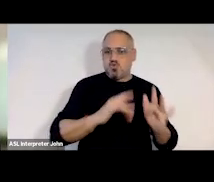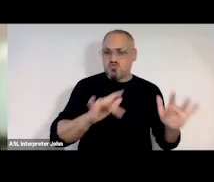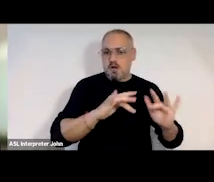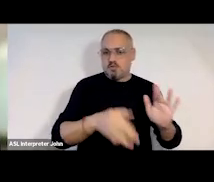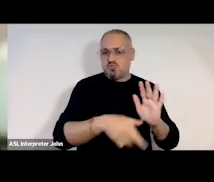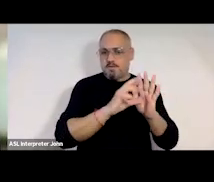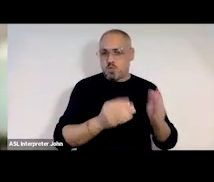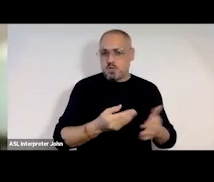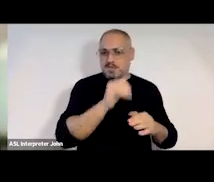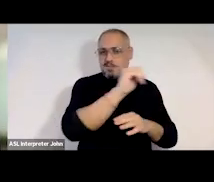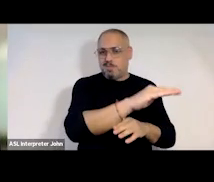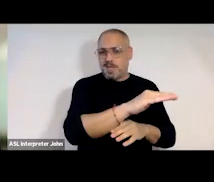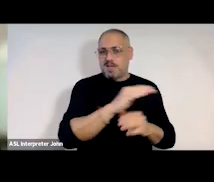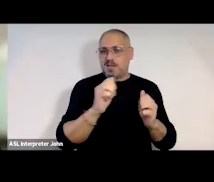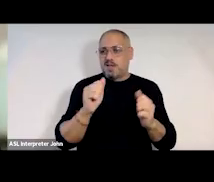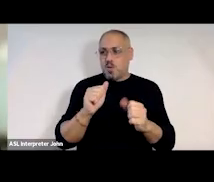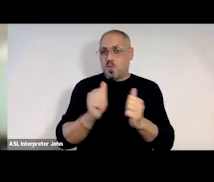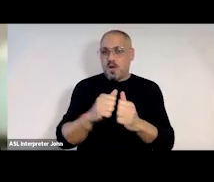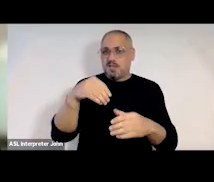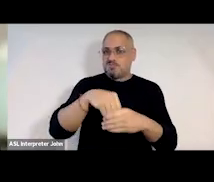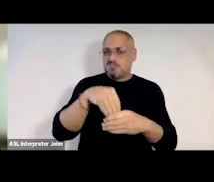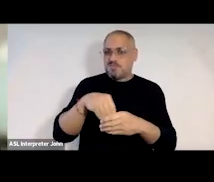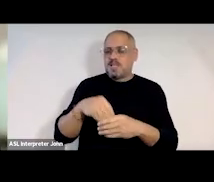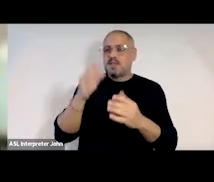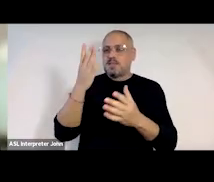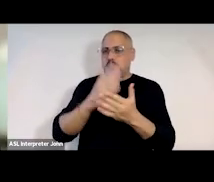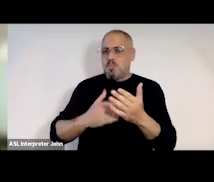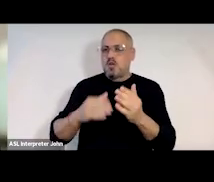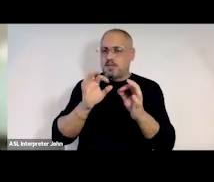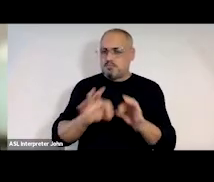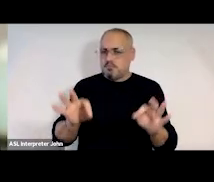and submitting them with your SOAR packet is part of the critical components of SOAR.